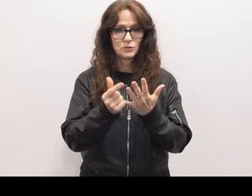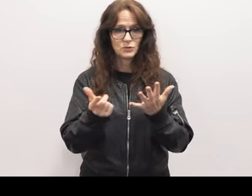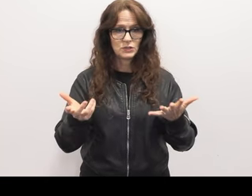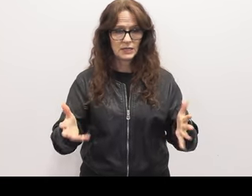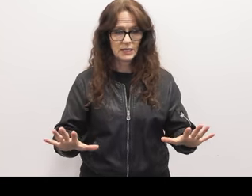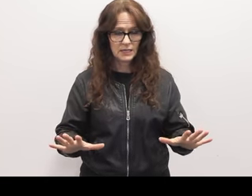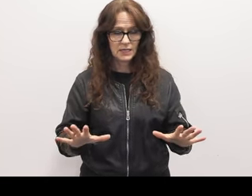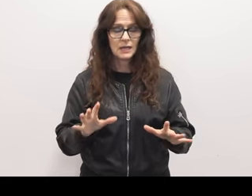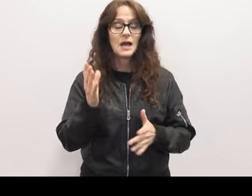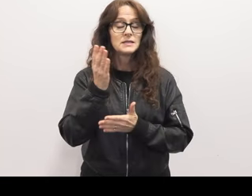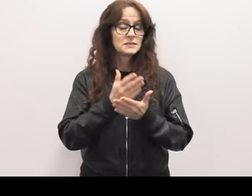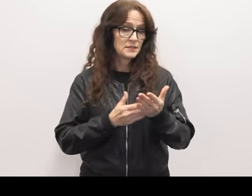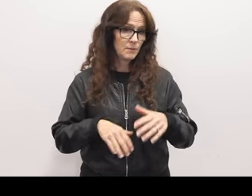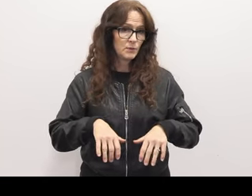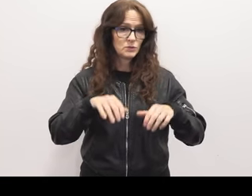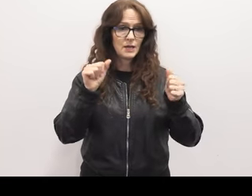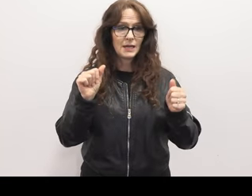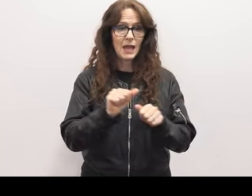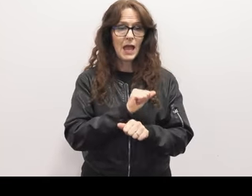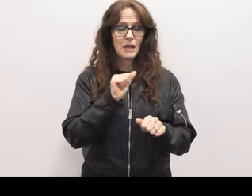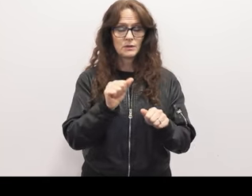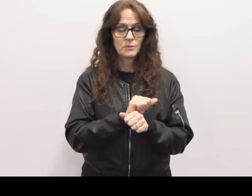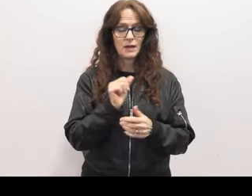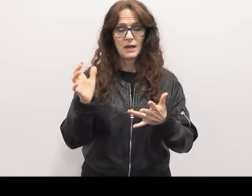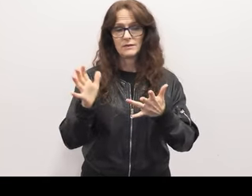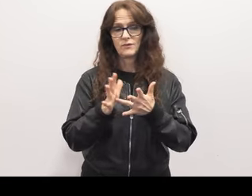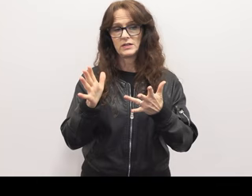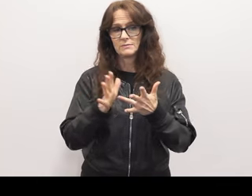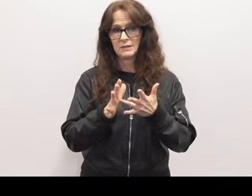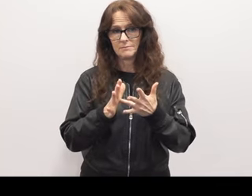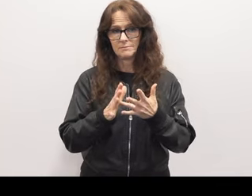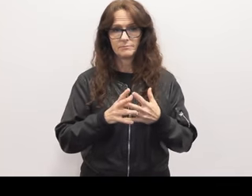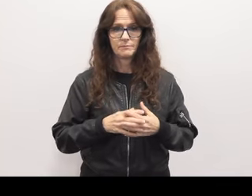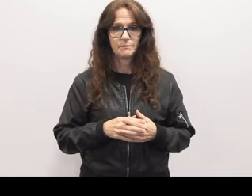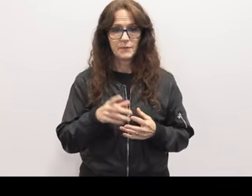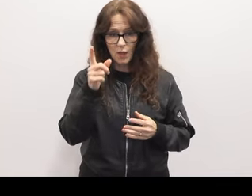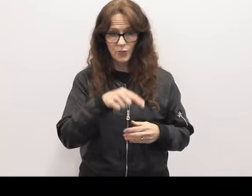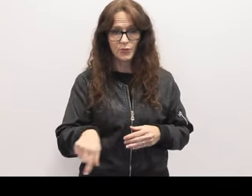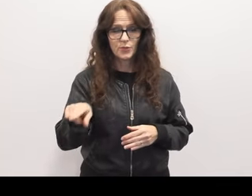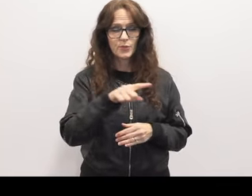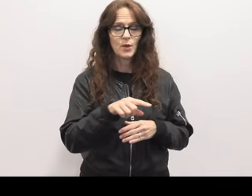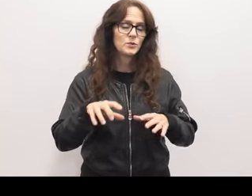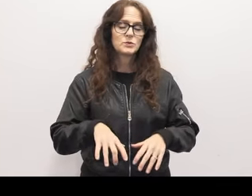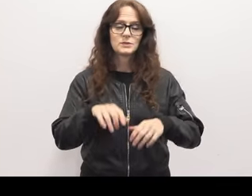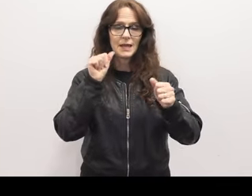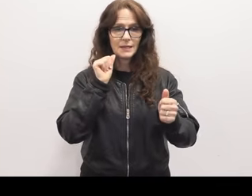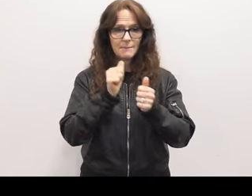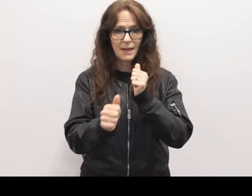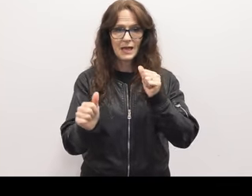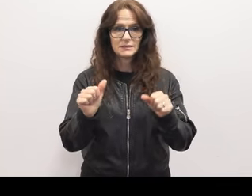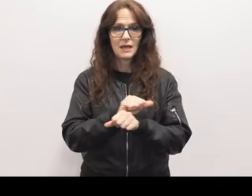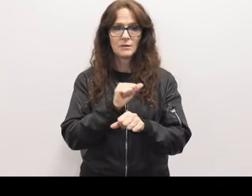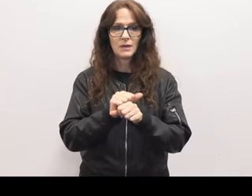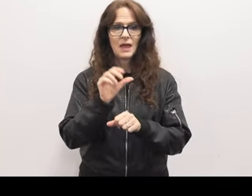and some who take algebra as freshmen. Those who take and pass algebra as eighth graders